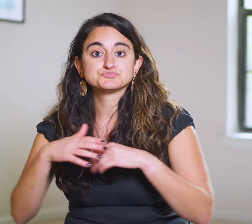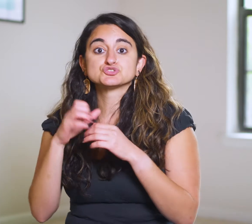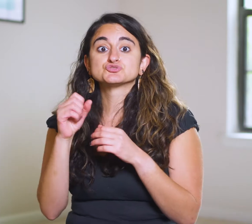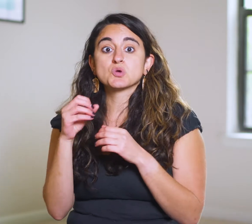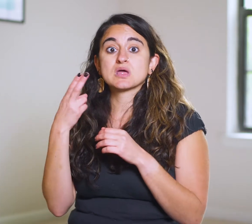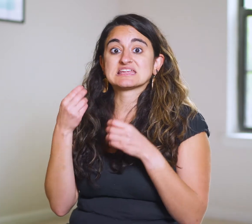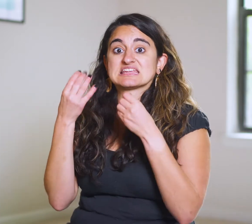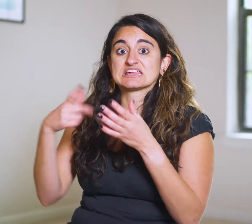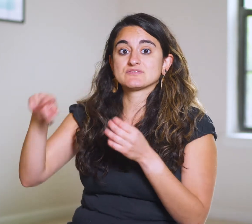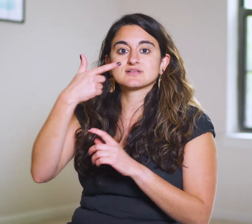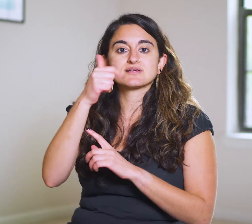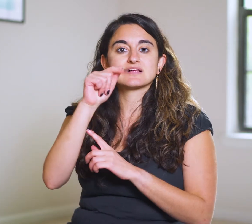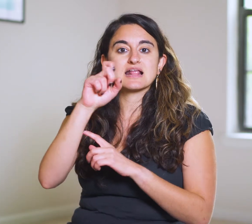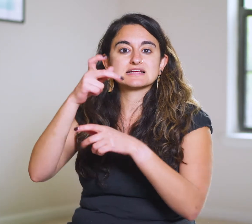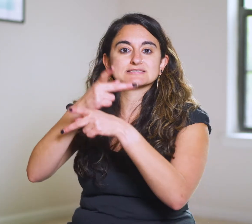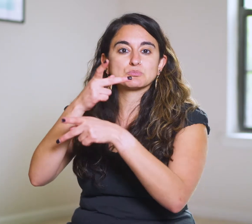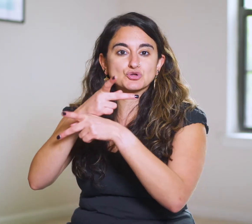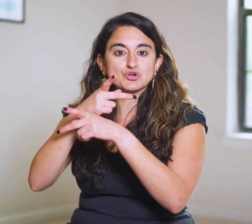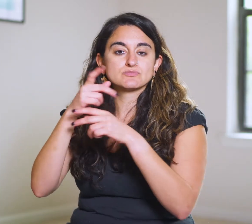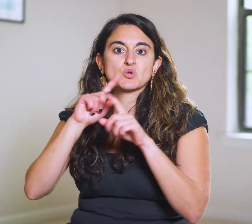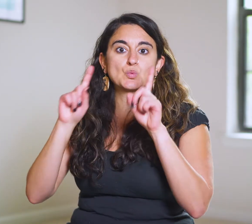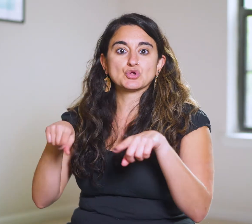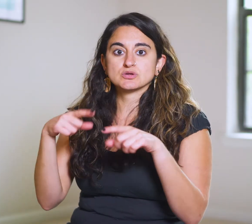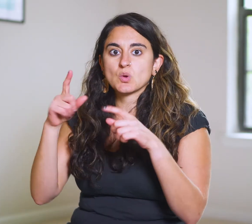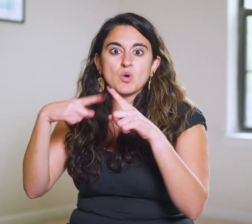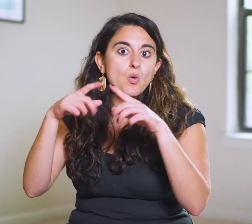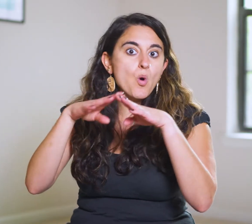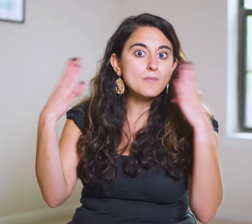so he gives the gatekeepers orders about when to open